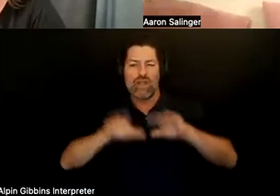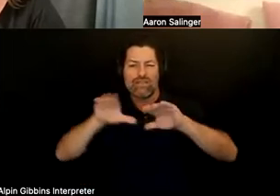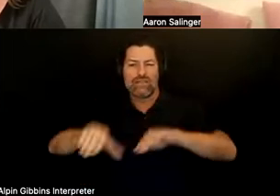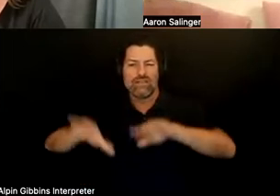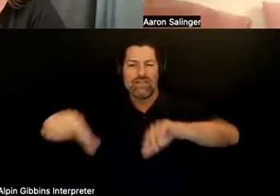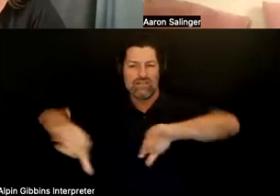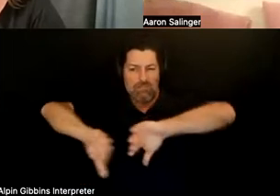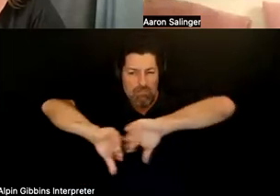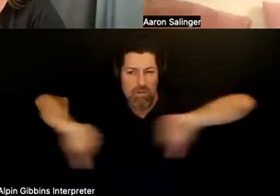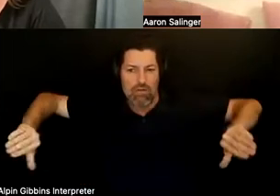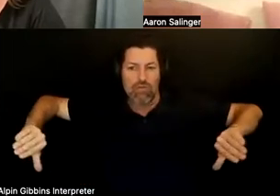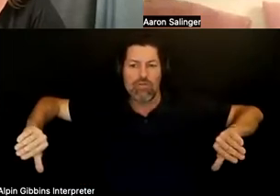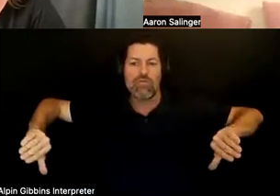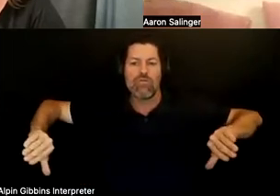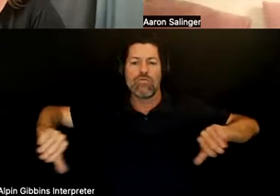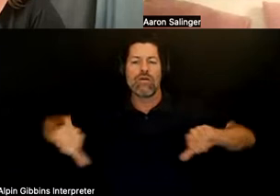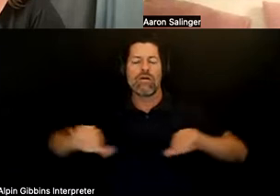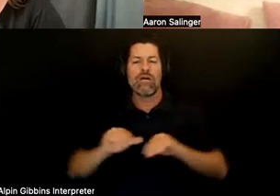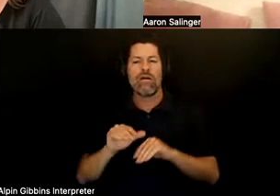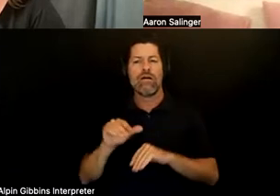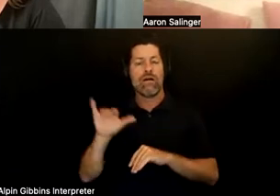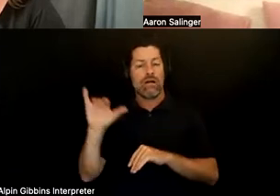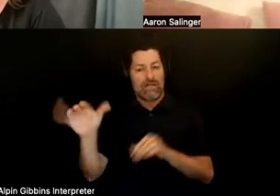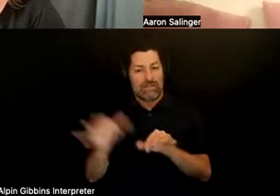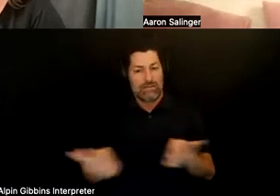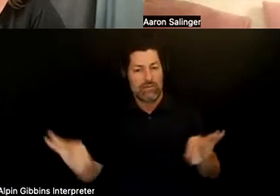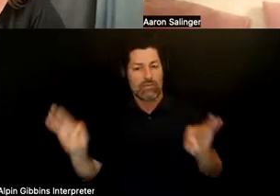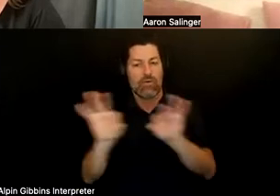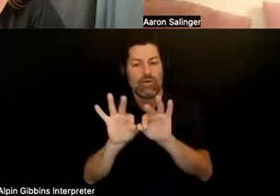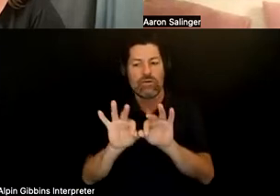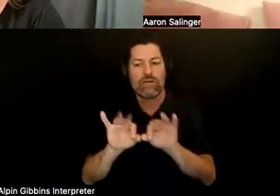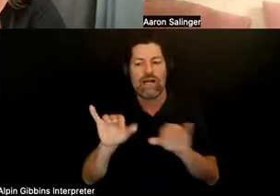19:55:25 Is really important for actually what mika for what you just brought up to